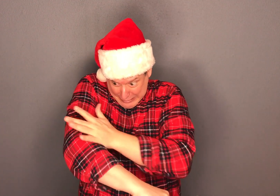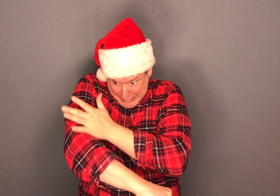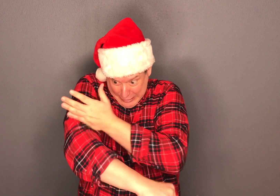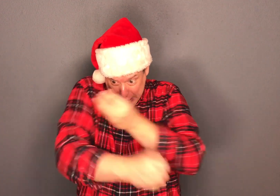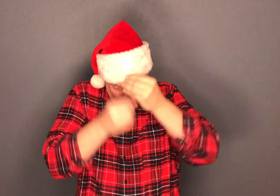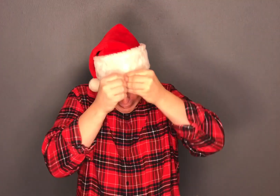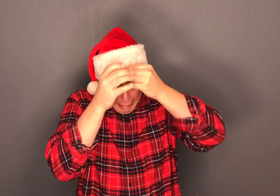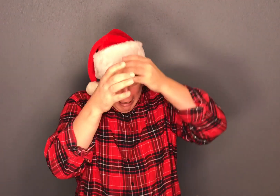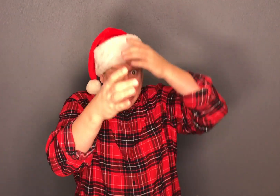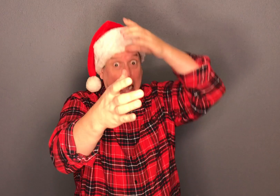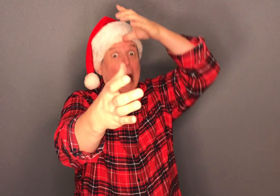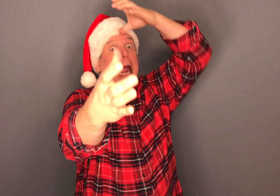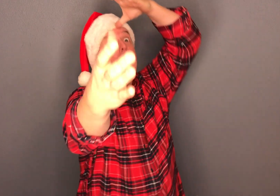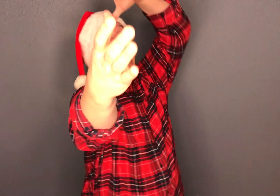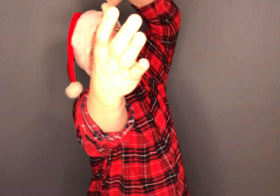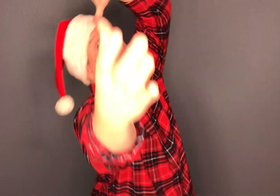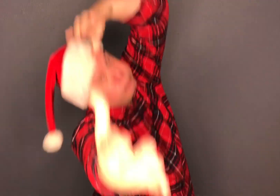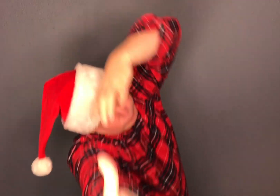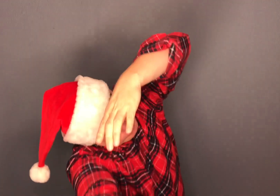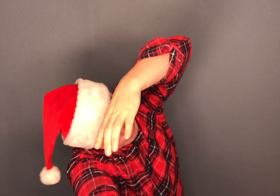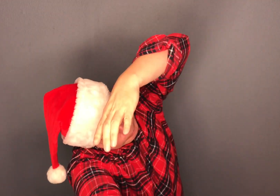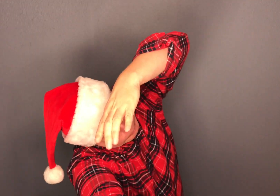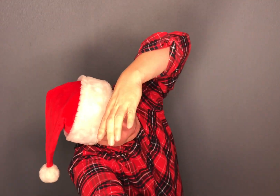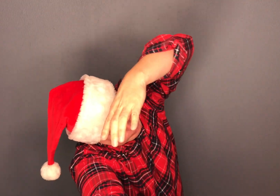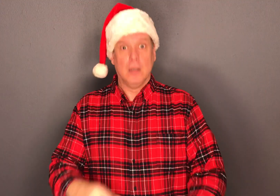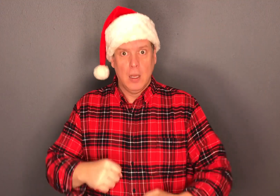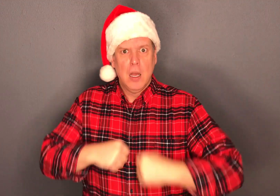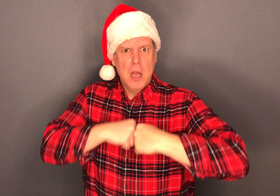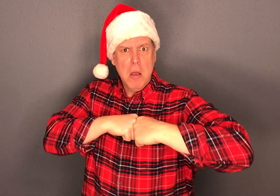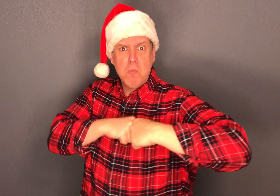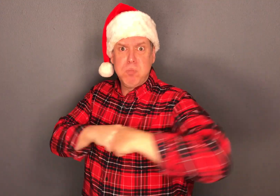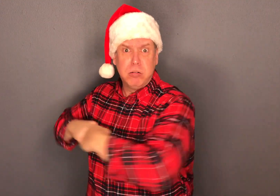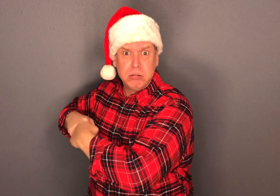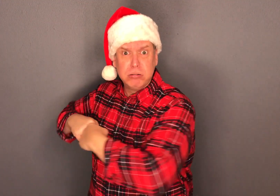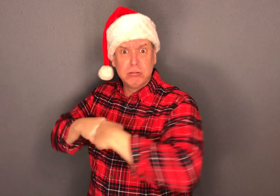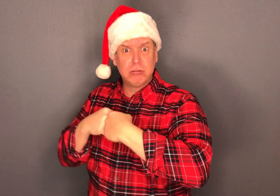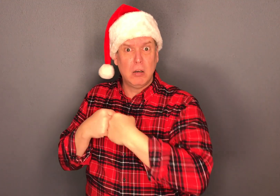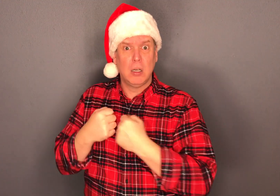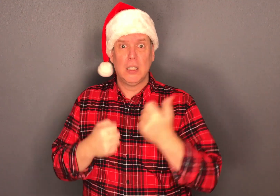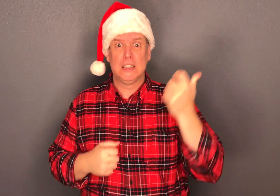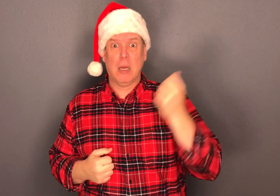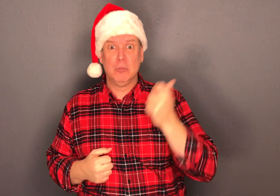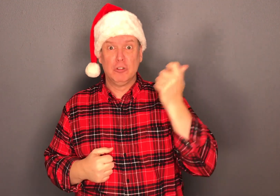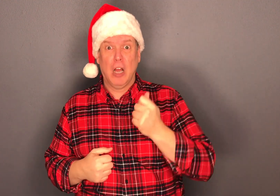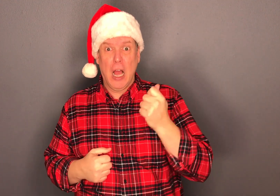improve so much that your head can't hold them all hit that button and